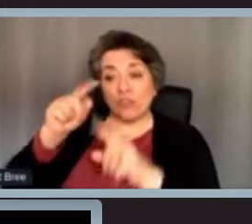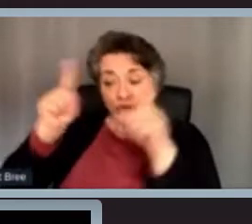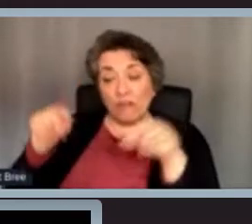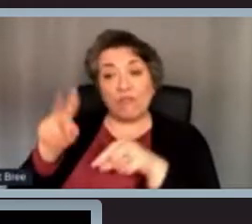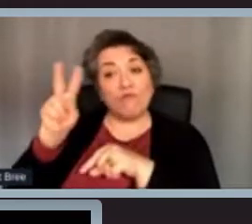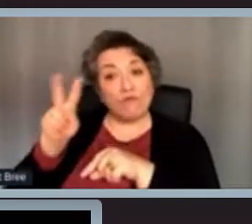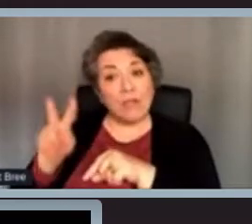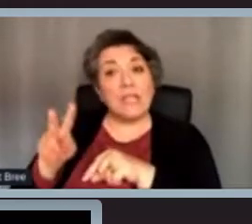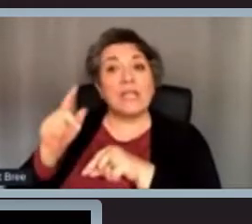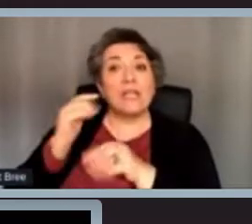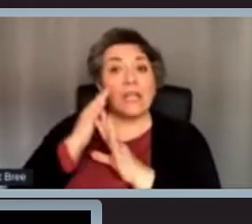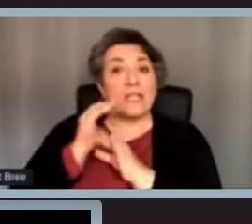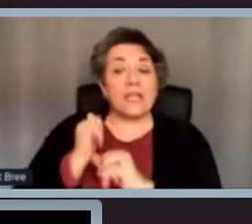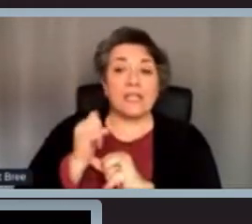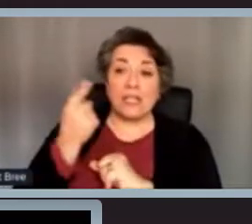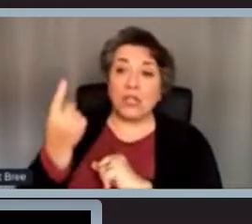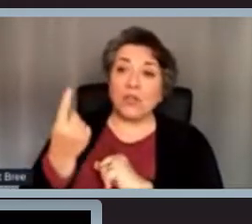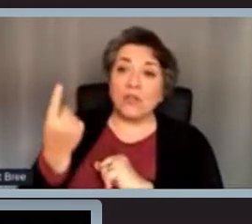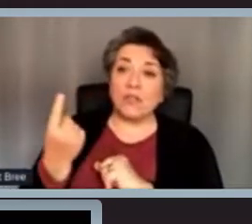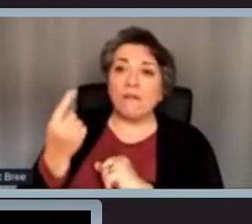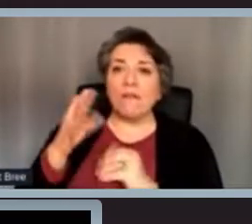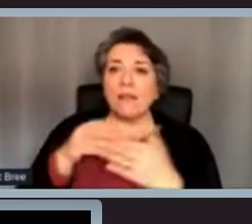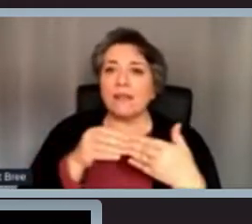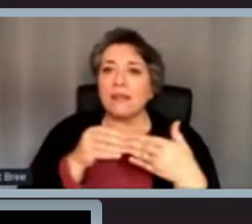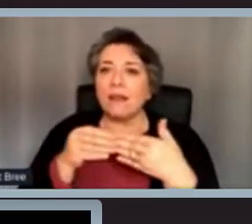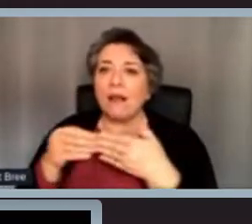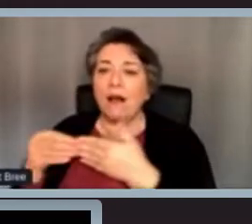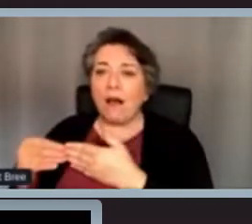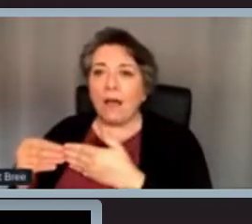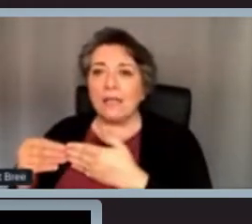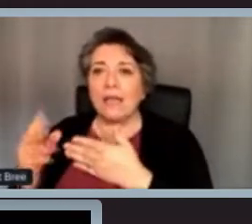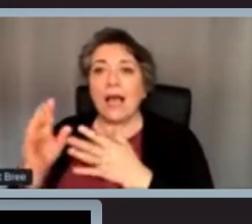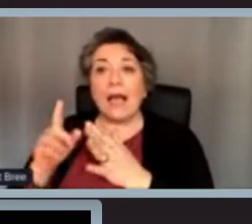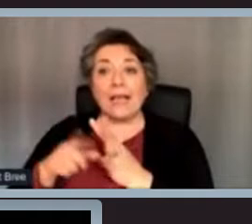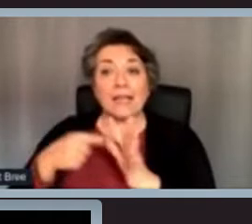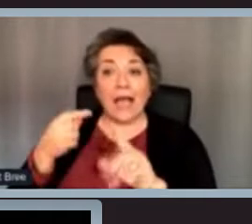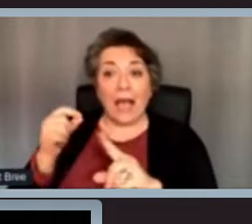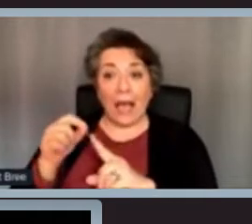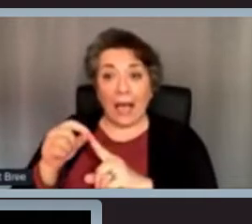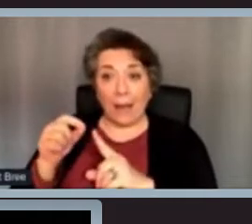has a screen reader testing guide and the ScreenReader app, developed by the Appt foundation